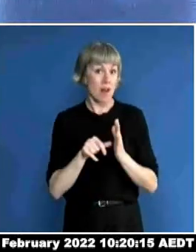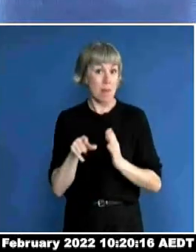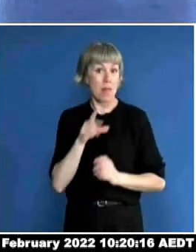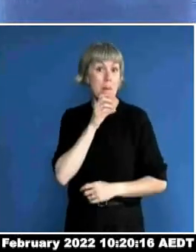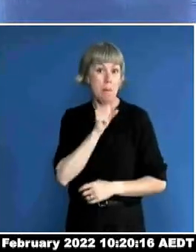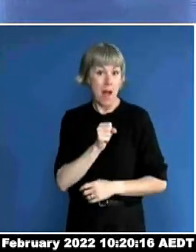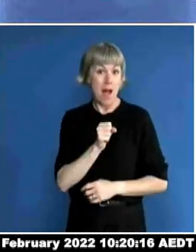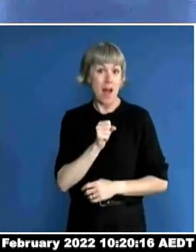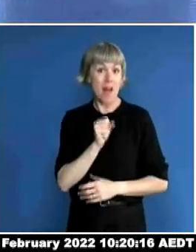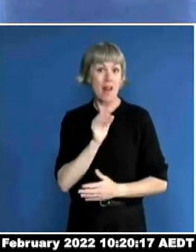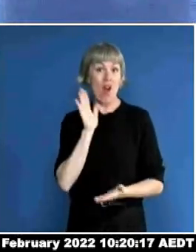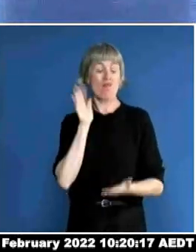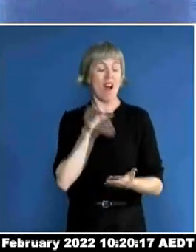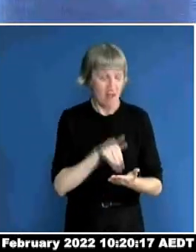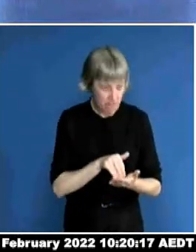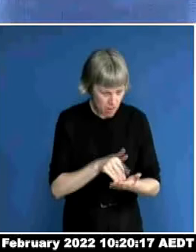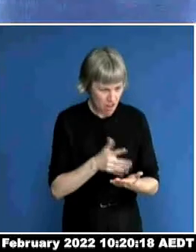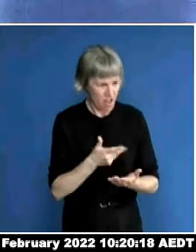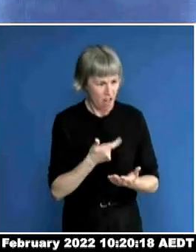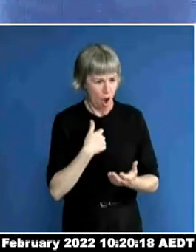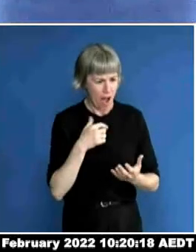making desserts in a Mexican restaurant.